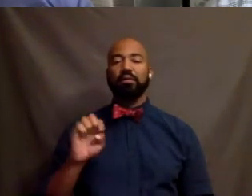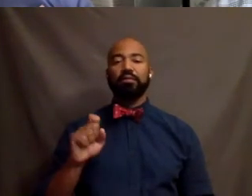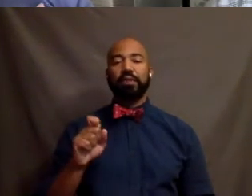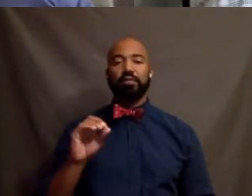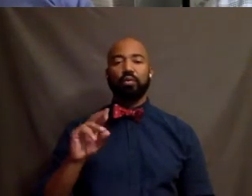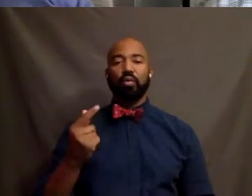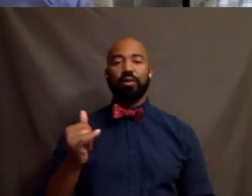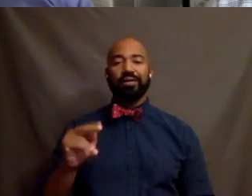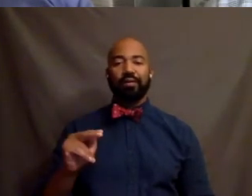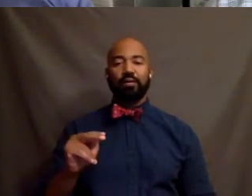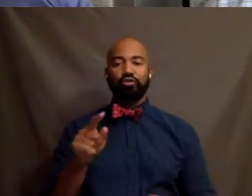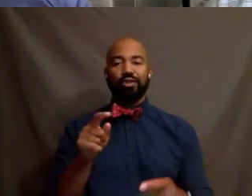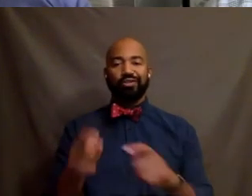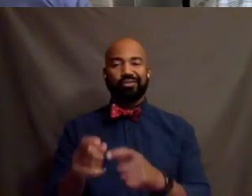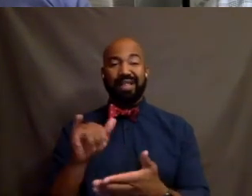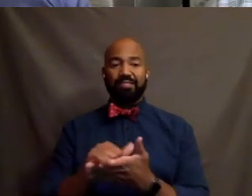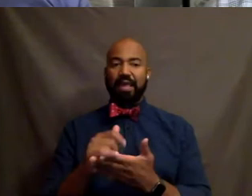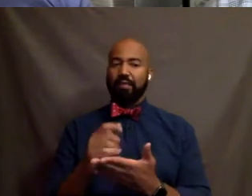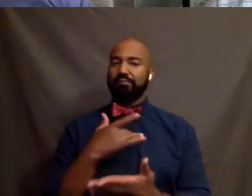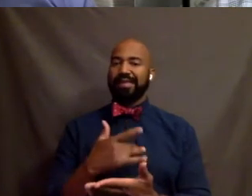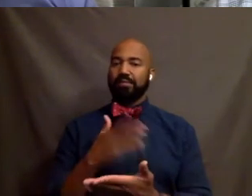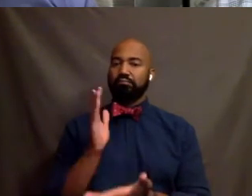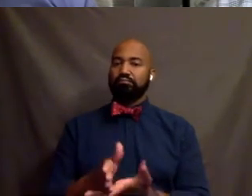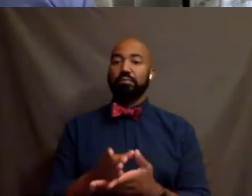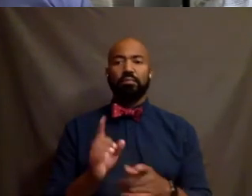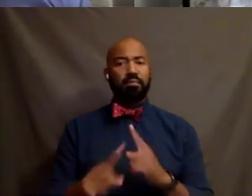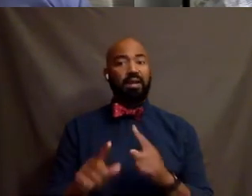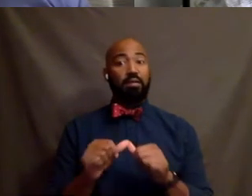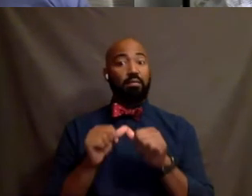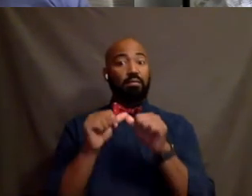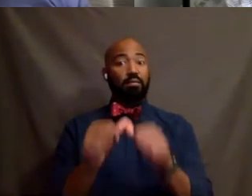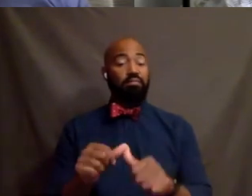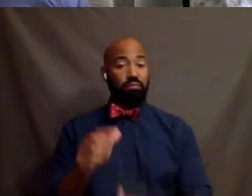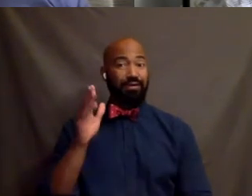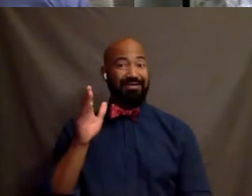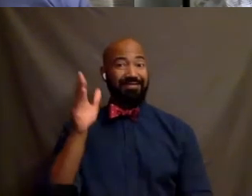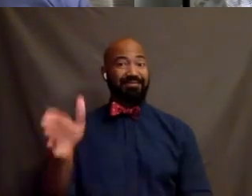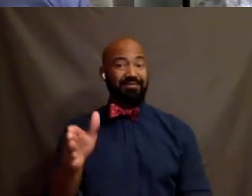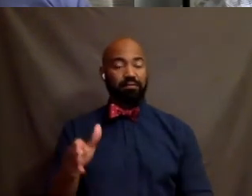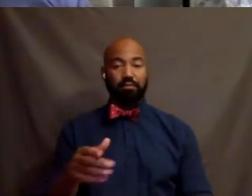And so truthfully I don't know what those long term effects are, they typically stop at 16 though